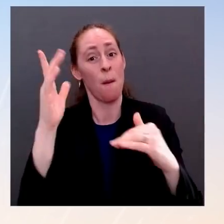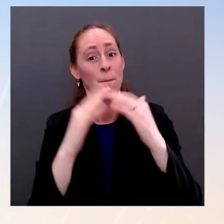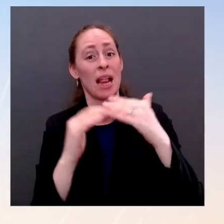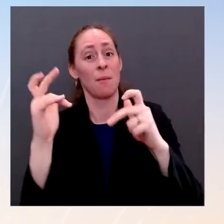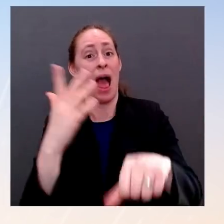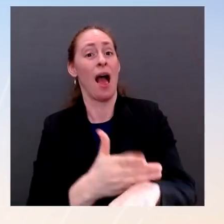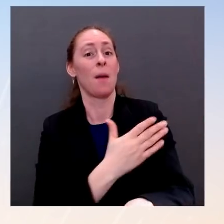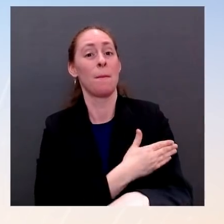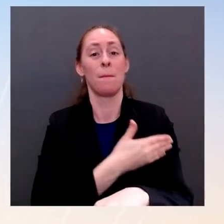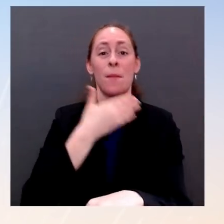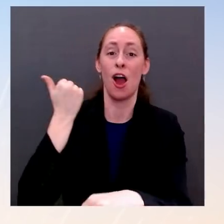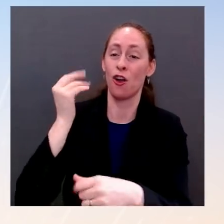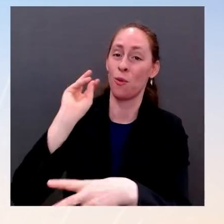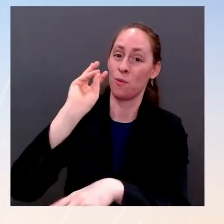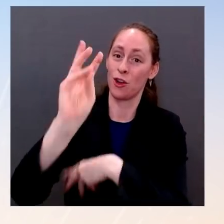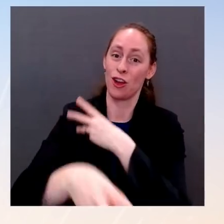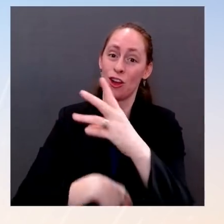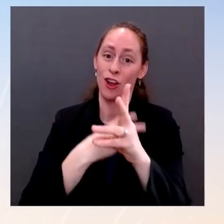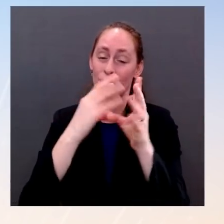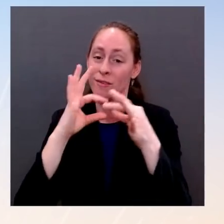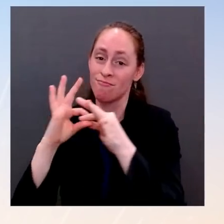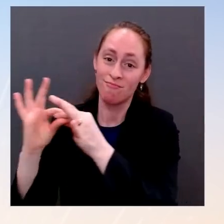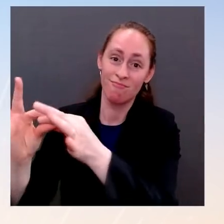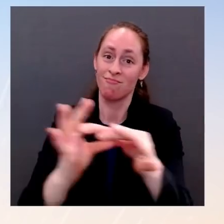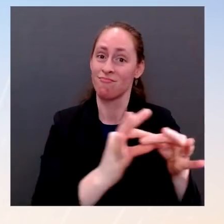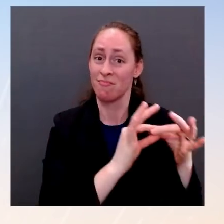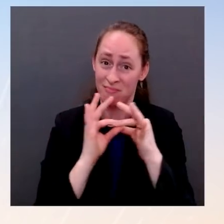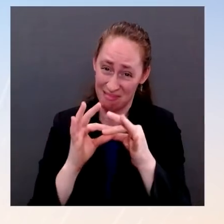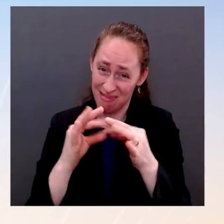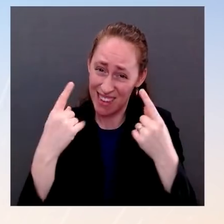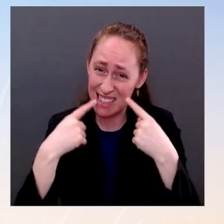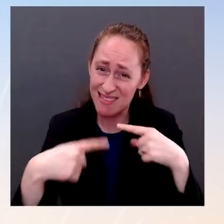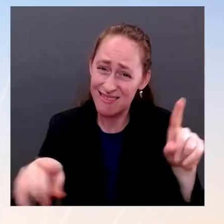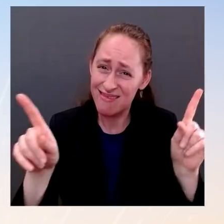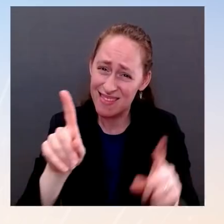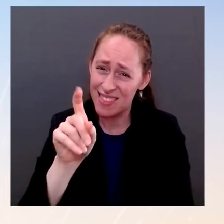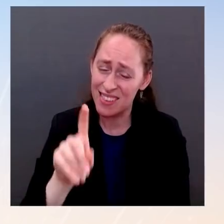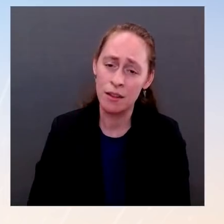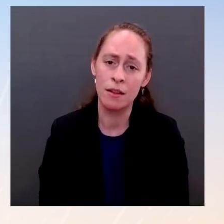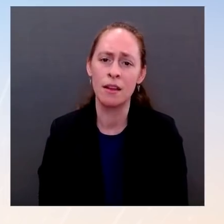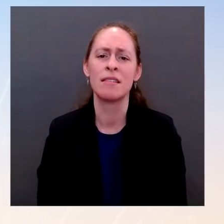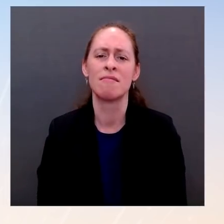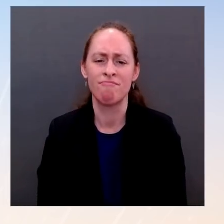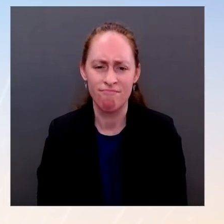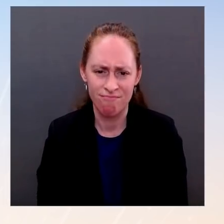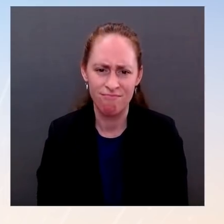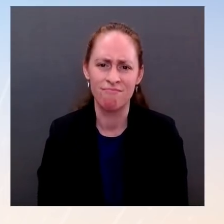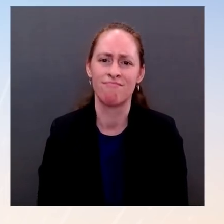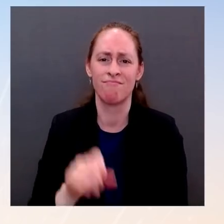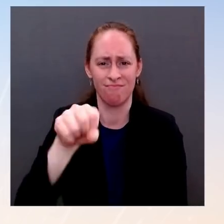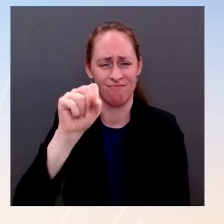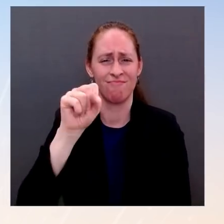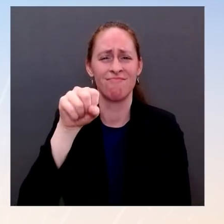in every country we visited: Ecuador, Colombia, Panama, Ghana, Senegal, the DRC, parts of the Middle East,